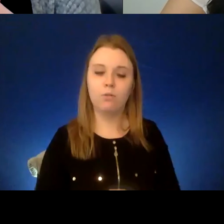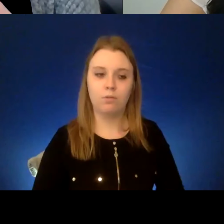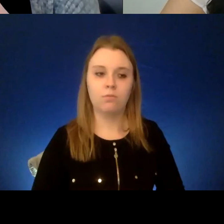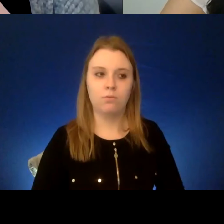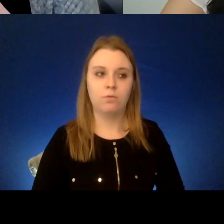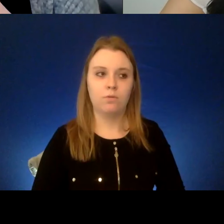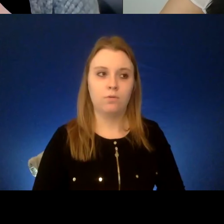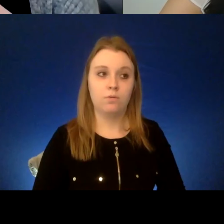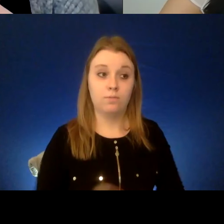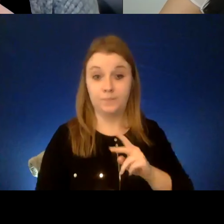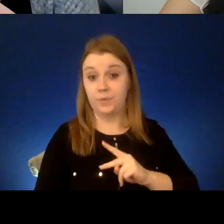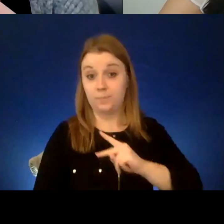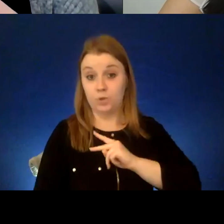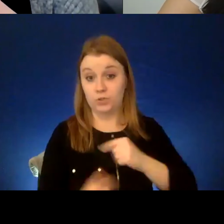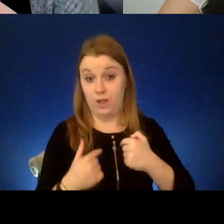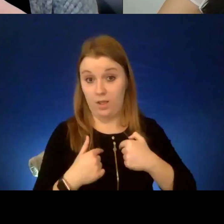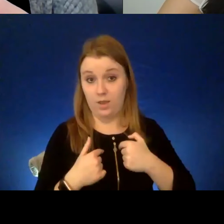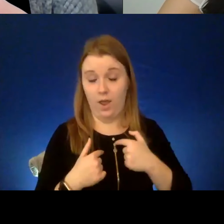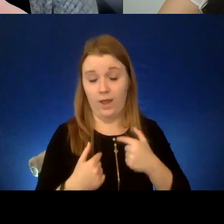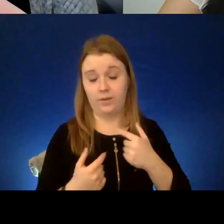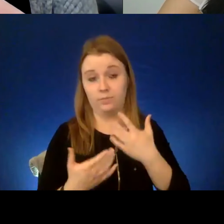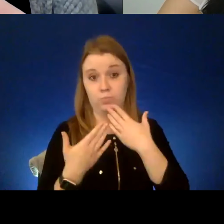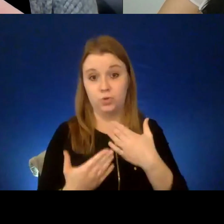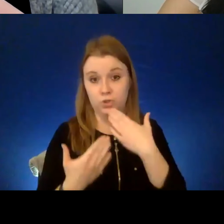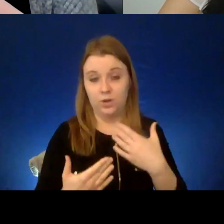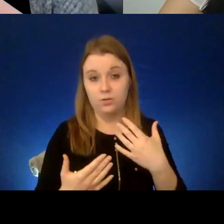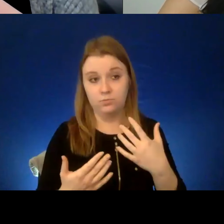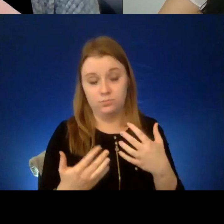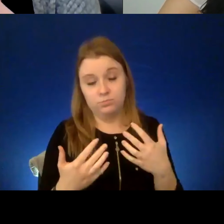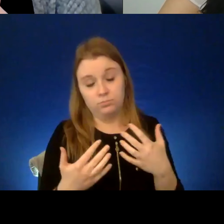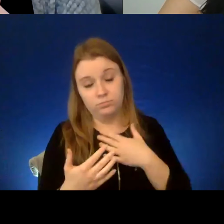Personally, I have appreciated a lot of the sensory things